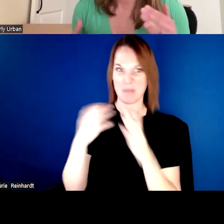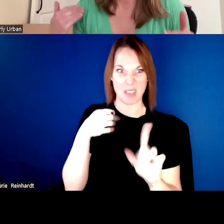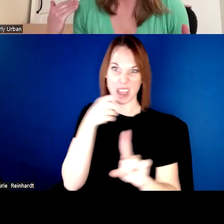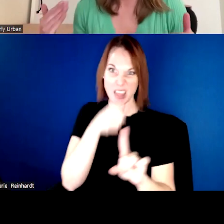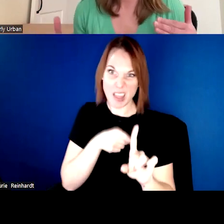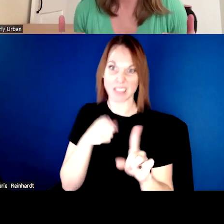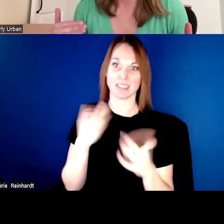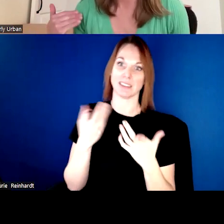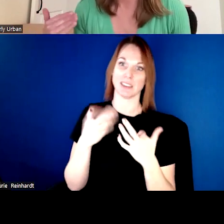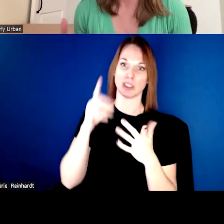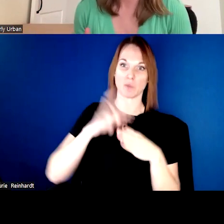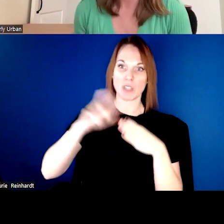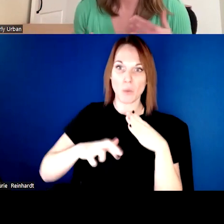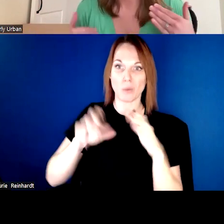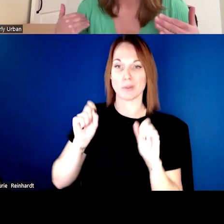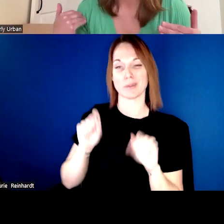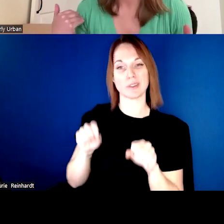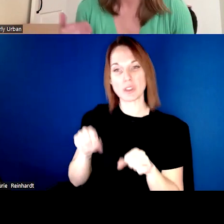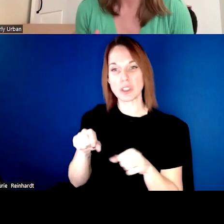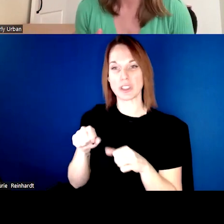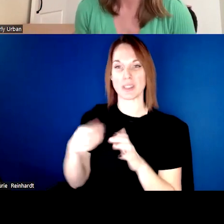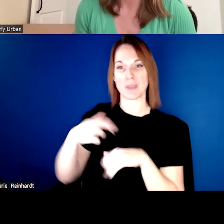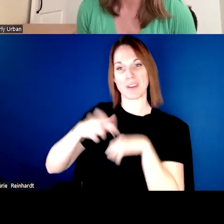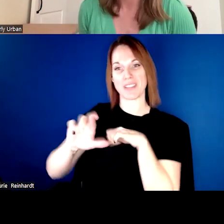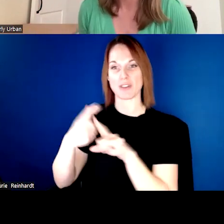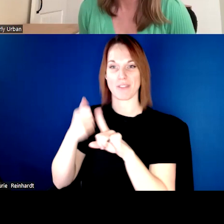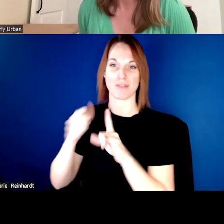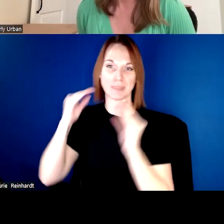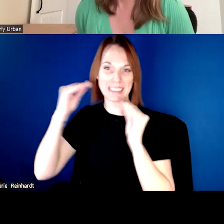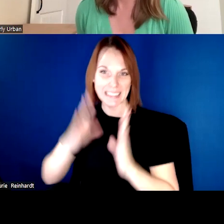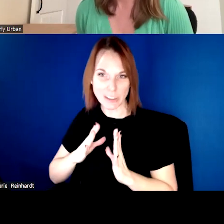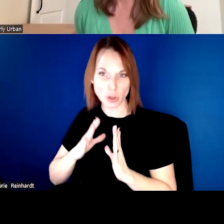kind of figuring out their footing and making sure they're teaching this effectively,